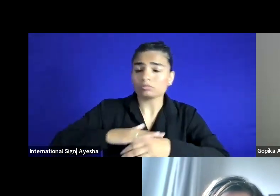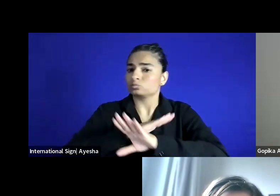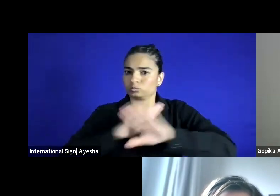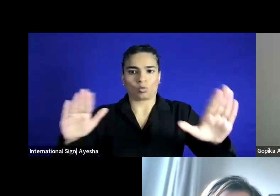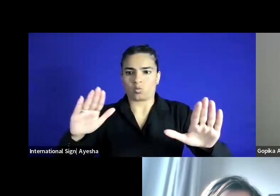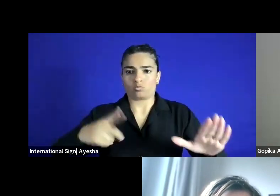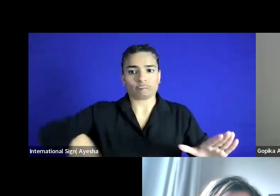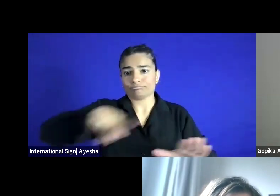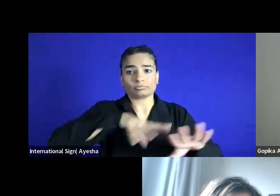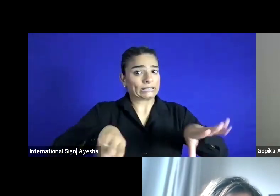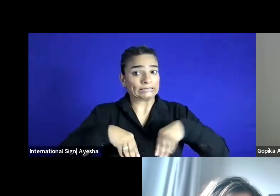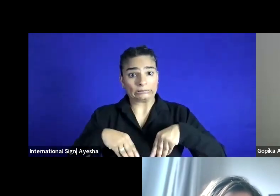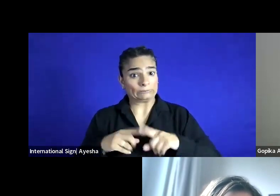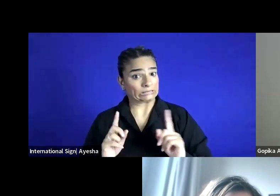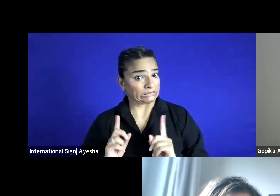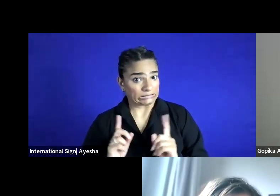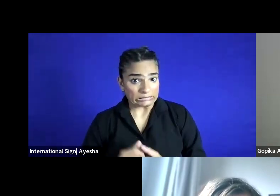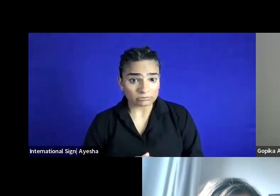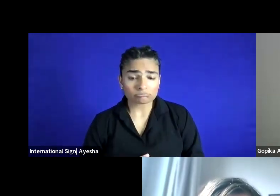or intentional violation of the code of conduct,